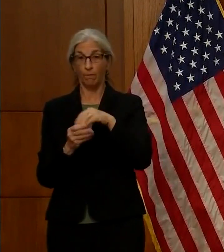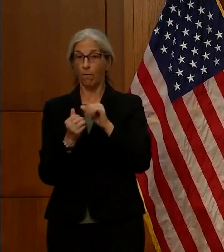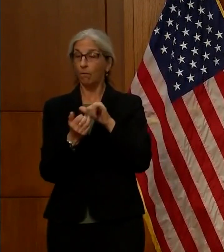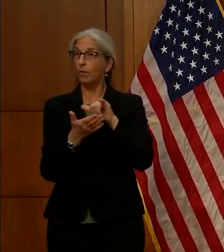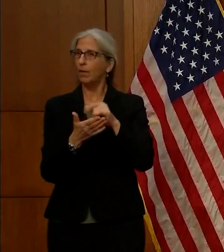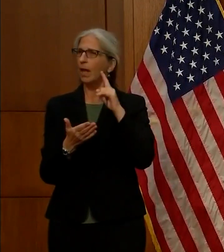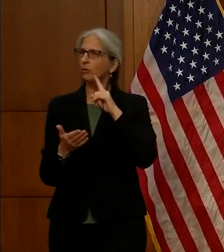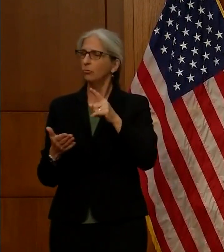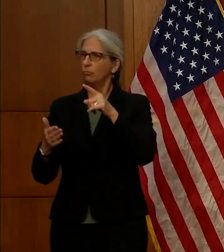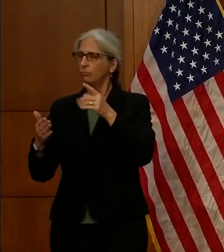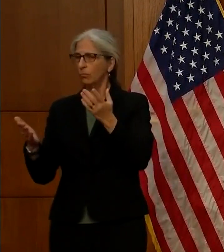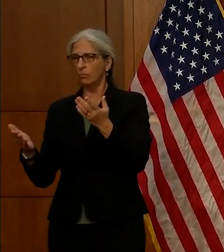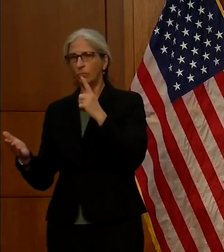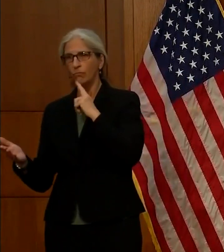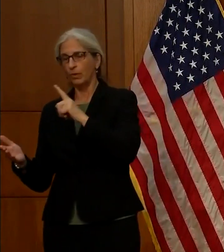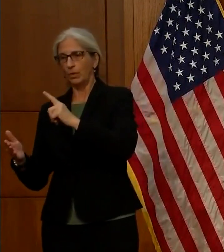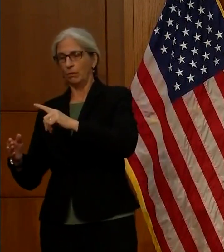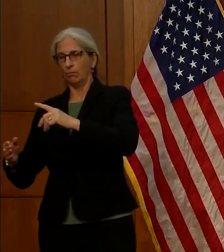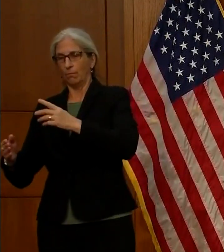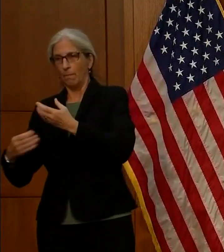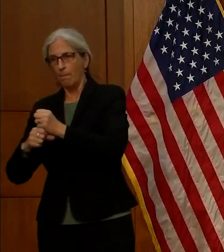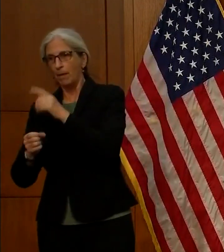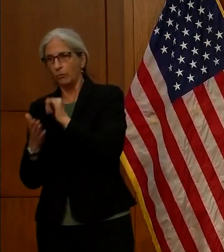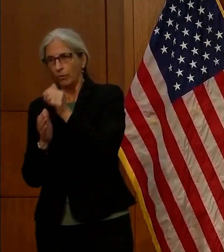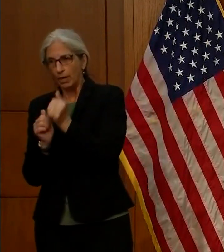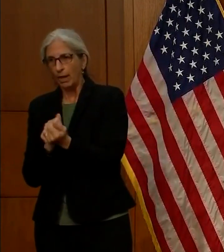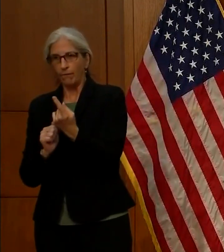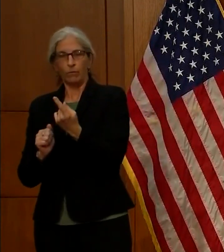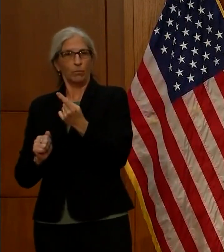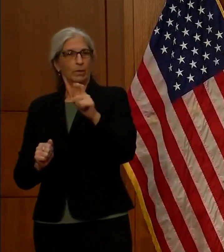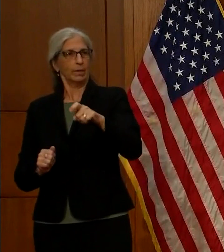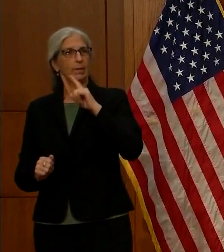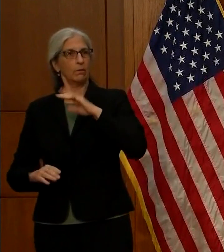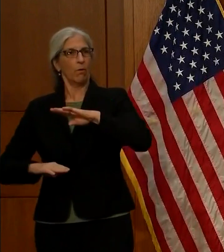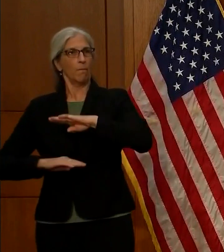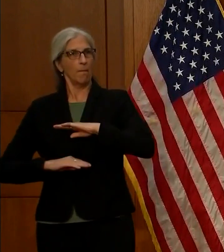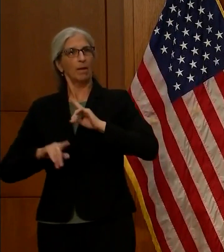GET INTO THESE- DIFFERENT